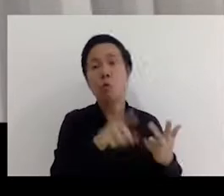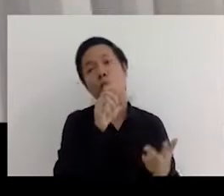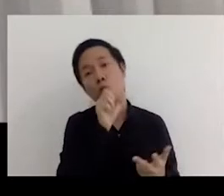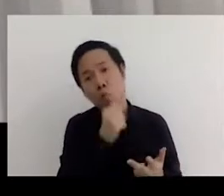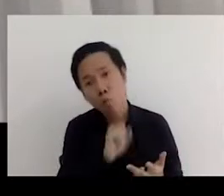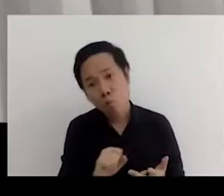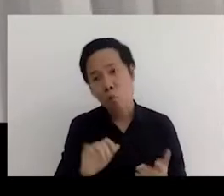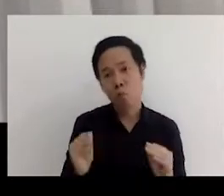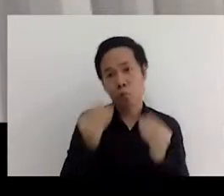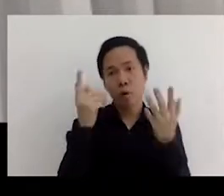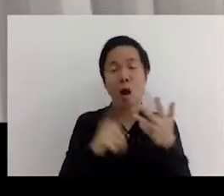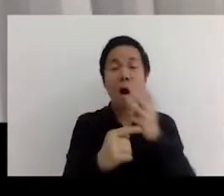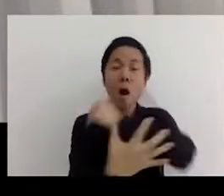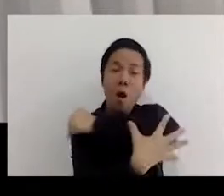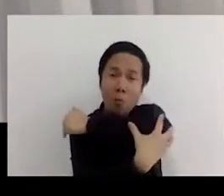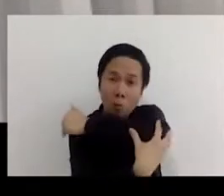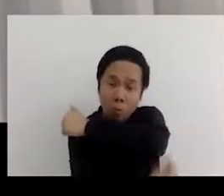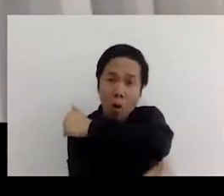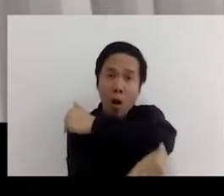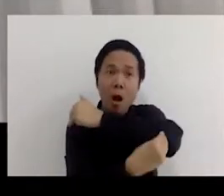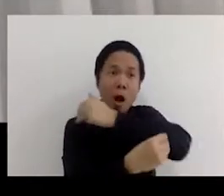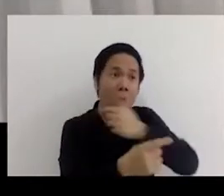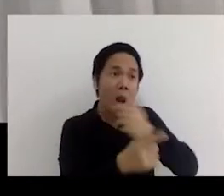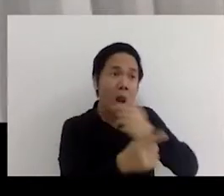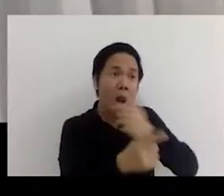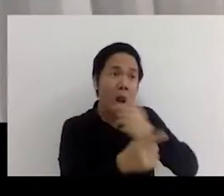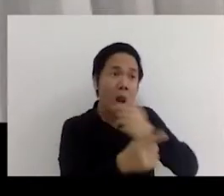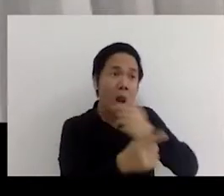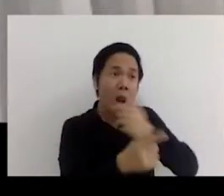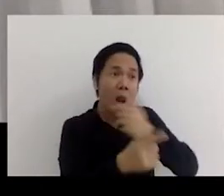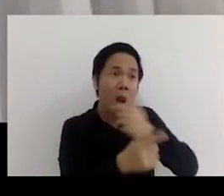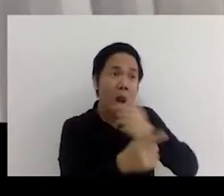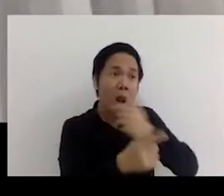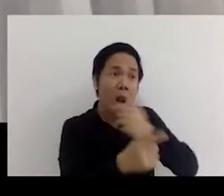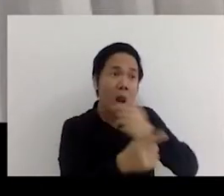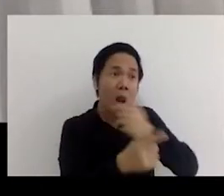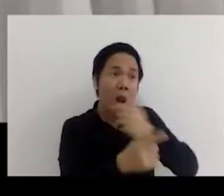and other different circumstances.